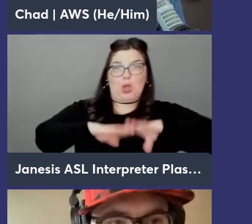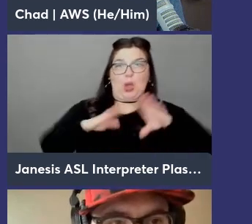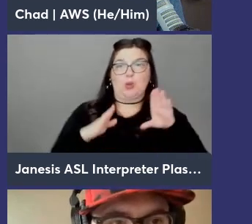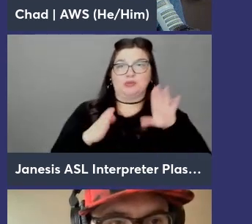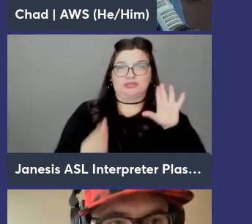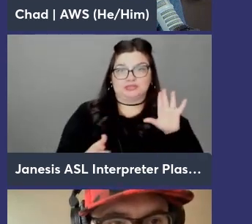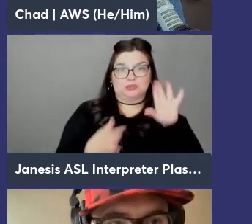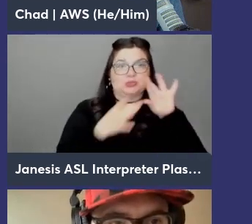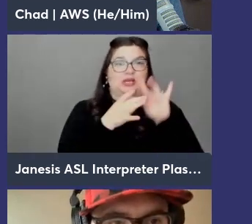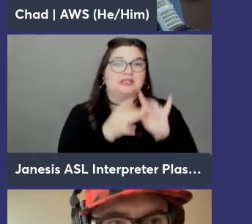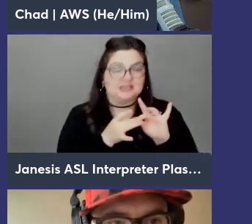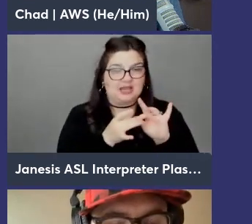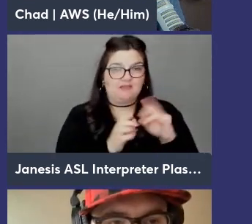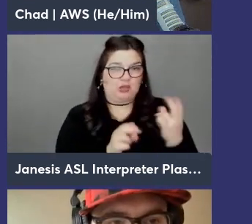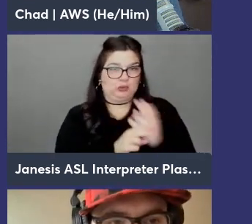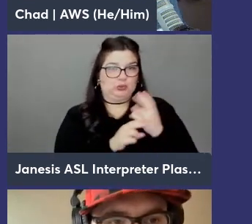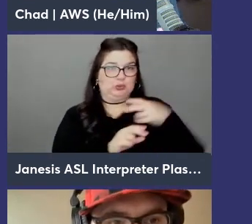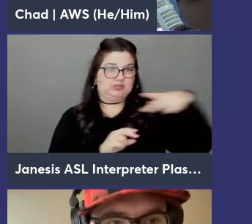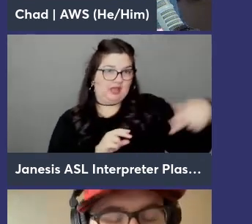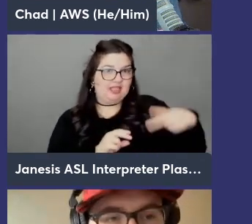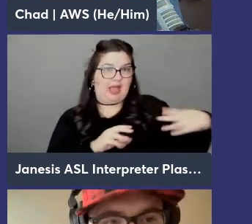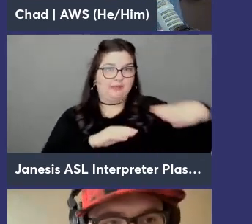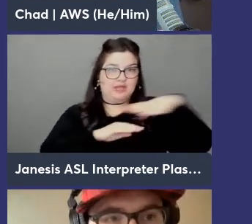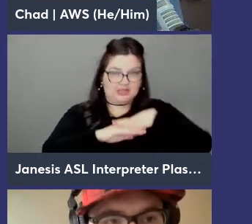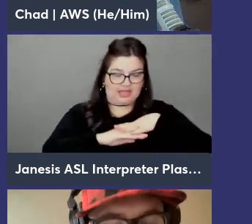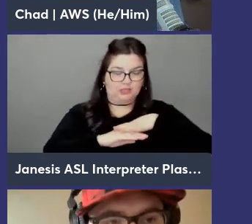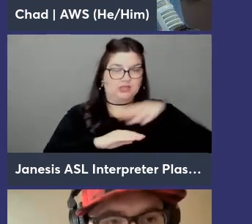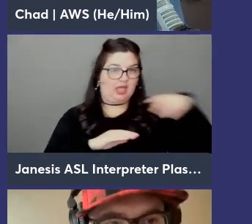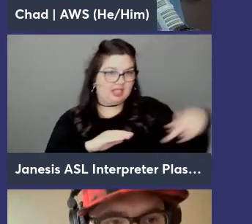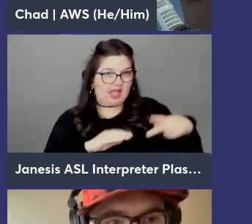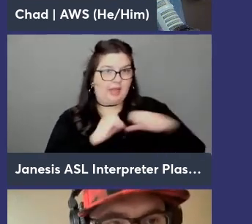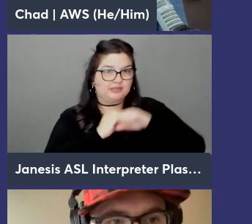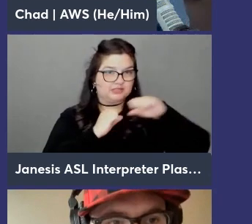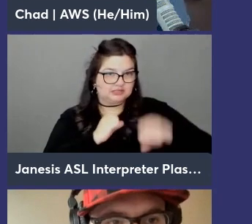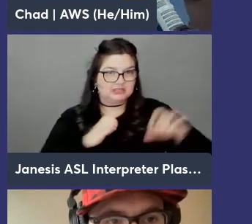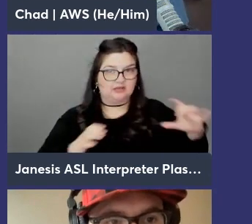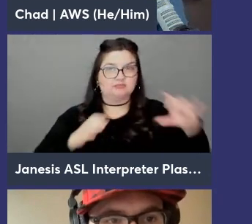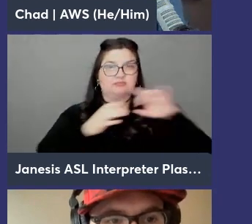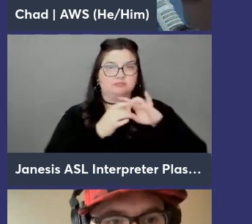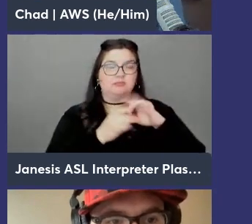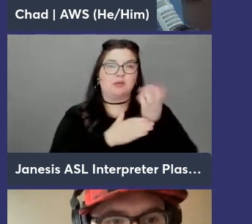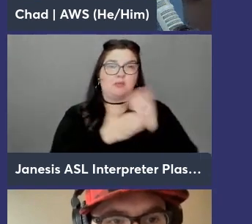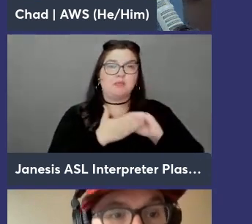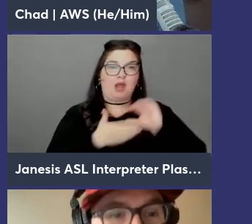and we're using Lambda layers, Lambda extension, as part of our partnership with advanced technology partner, with AWS,